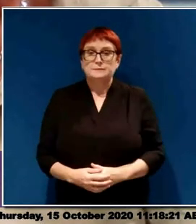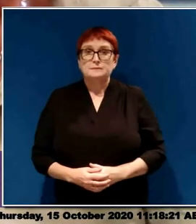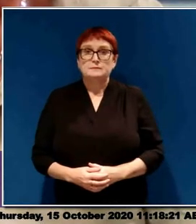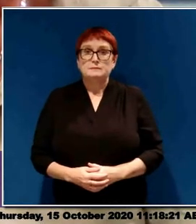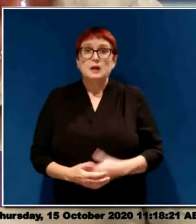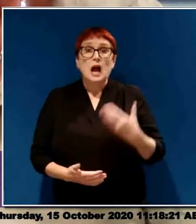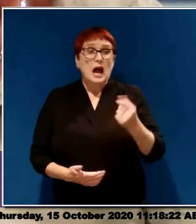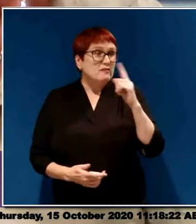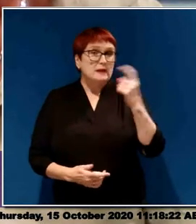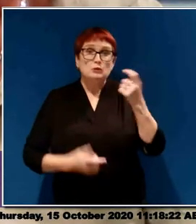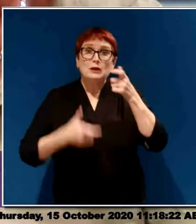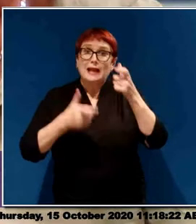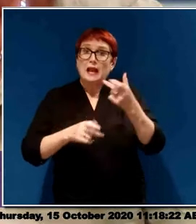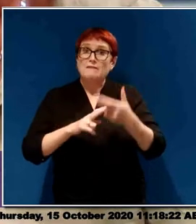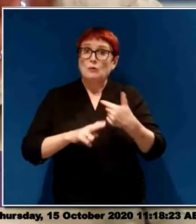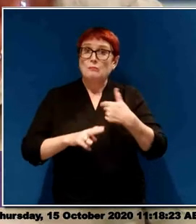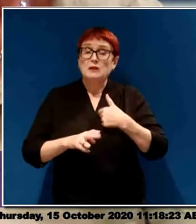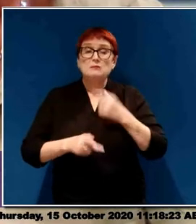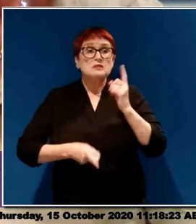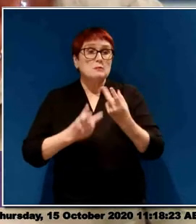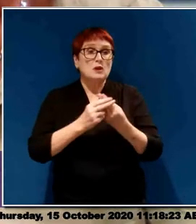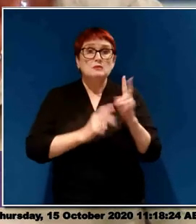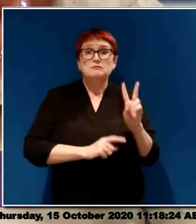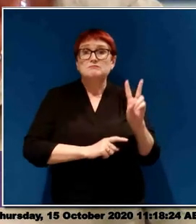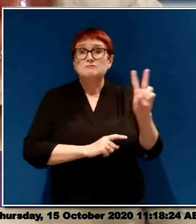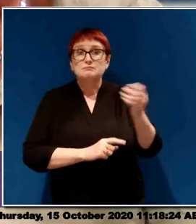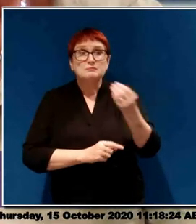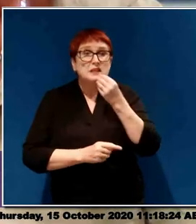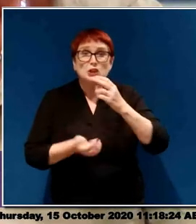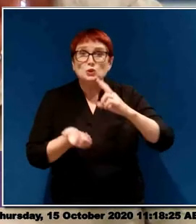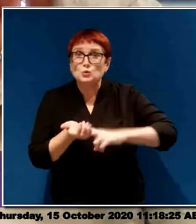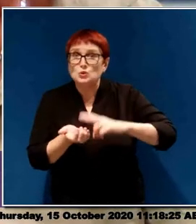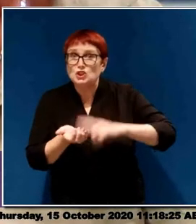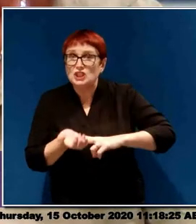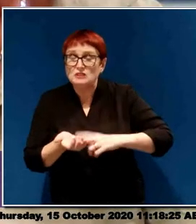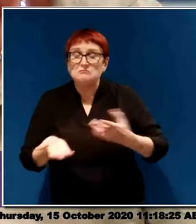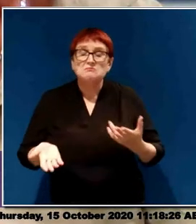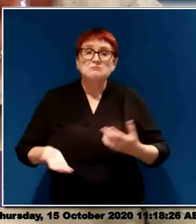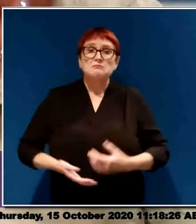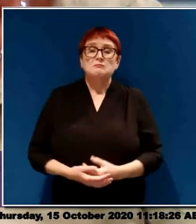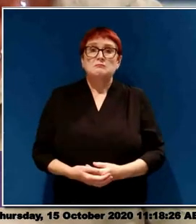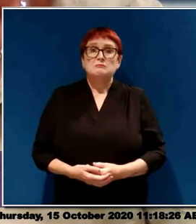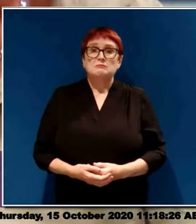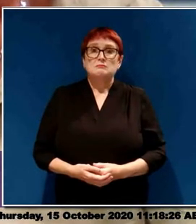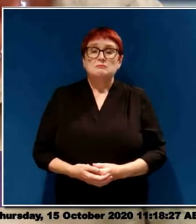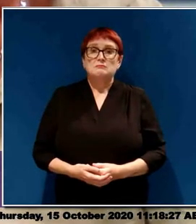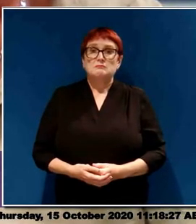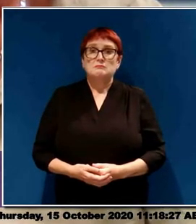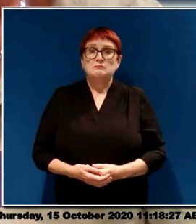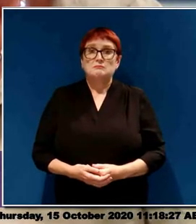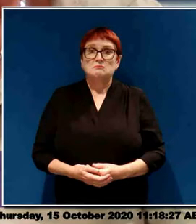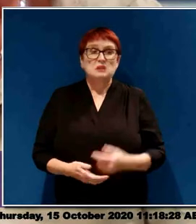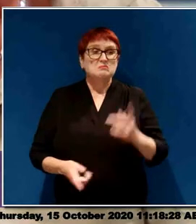to eat with at sushi, but even then, I kind of follow behind them